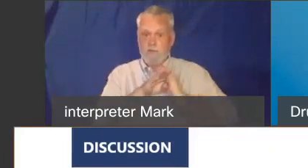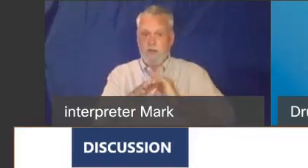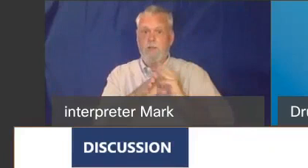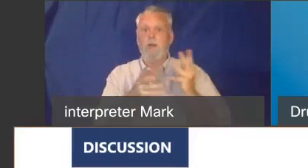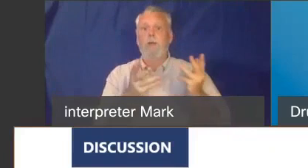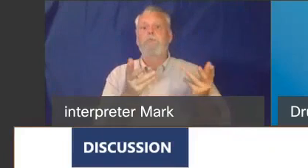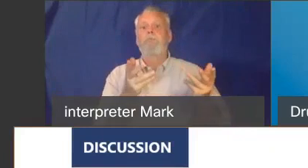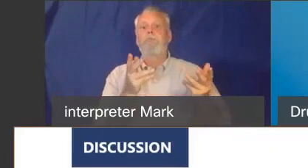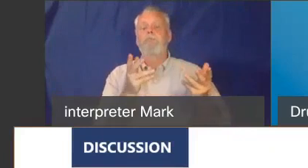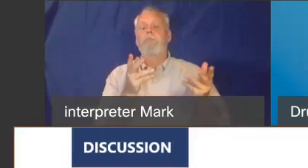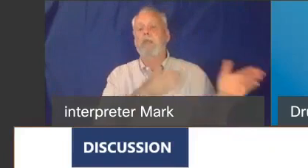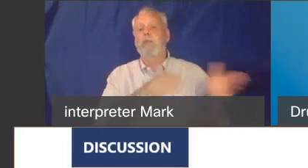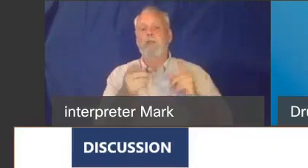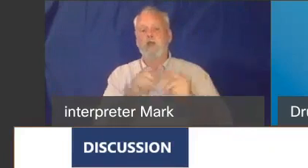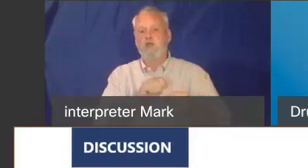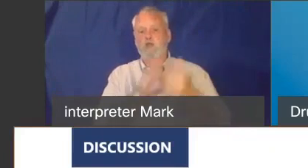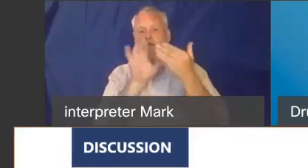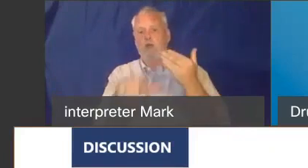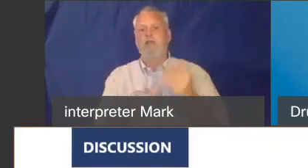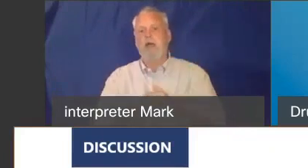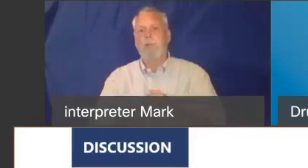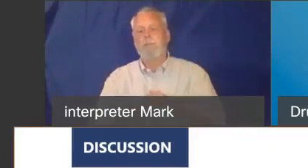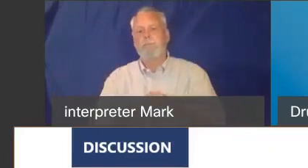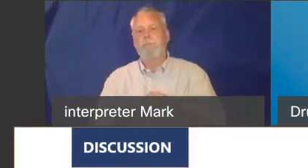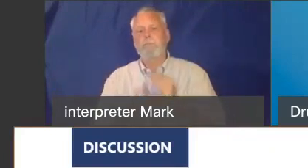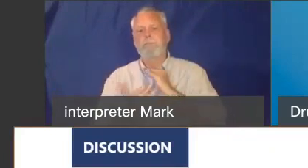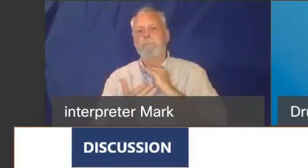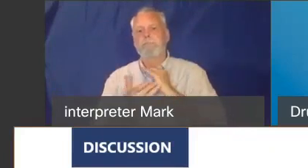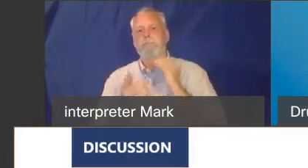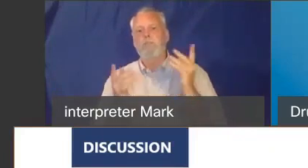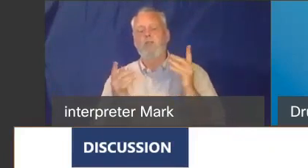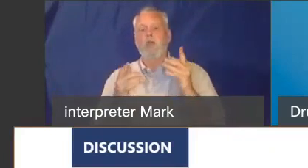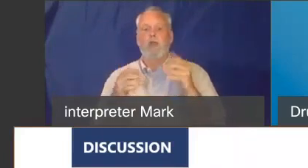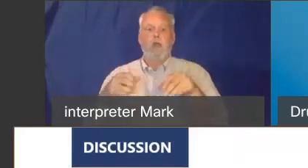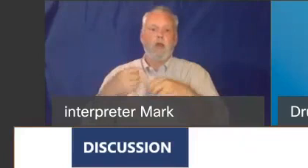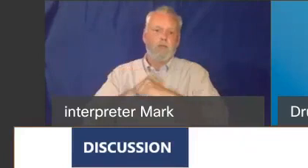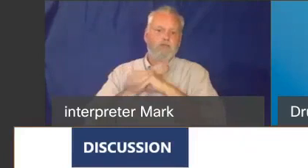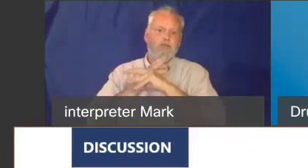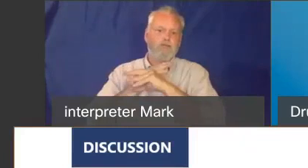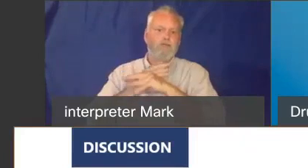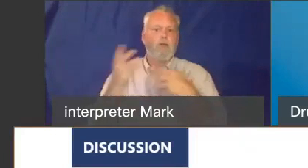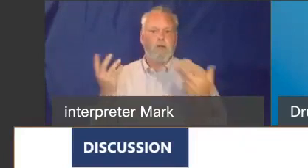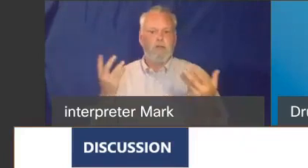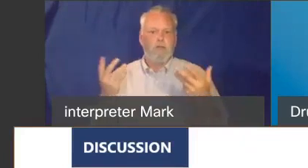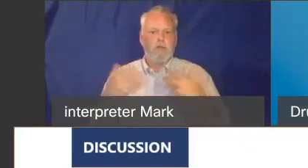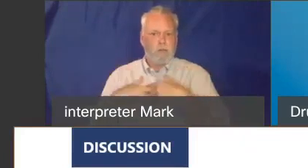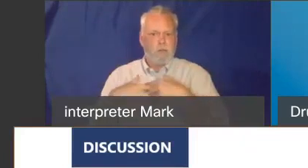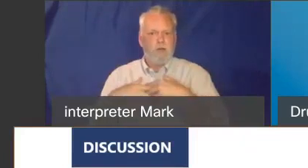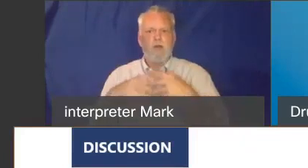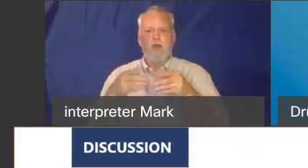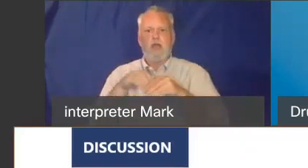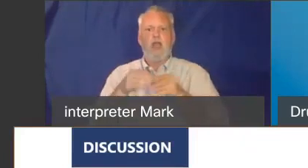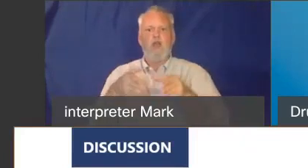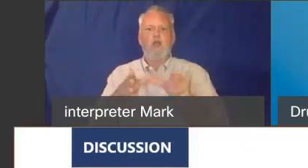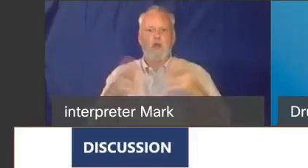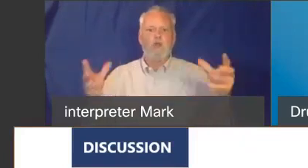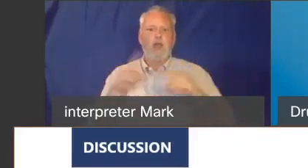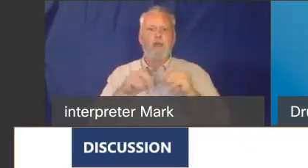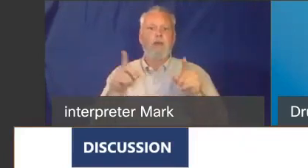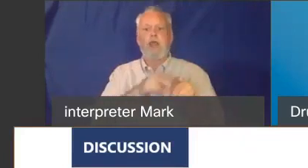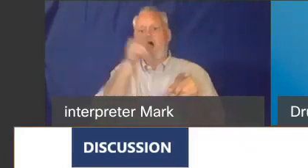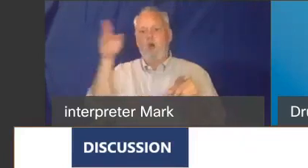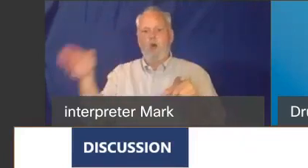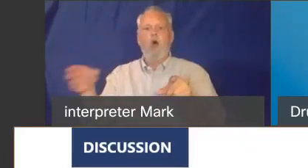Your plans to address that technically their motorized so they're, they are in the roads a lot, but we do know that they go on the sidewalks quite a bit too. So.